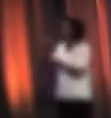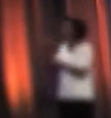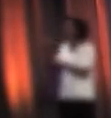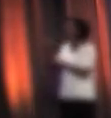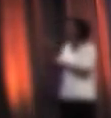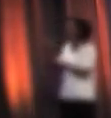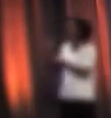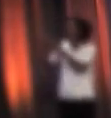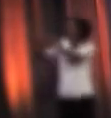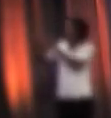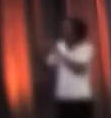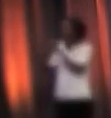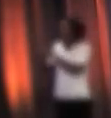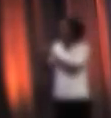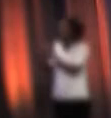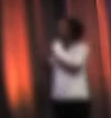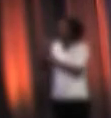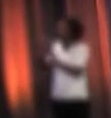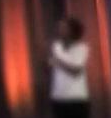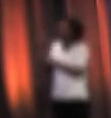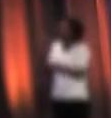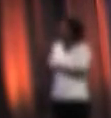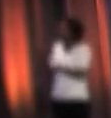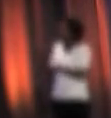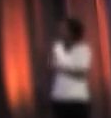community of practice based in the UK but with around